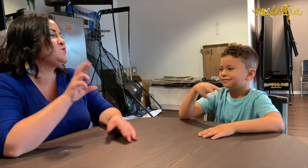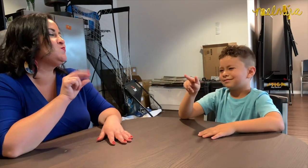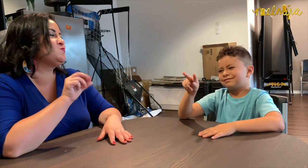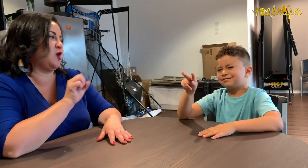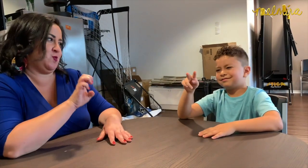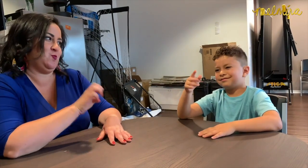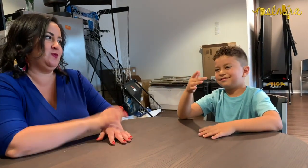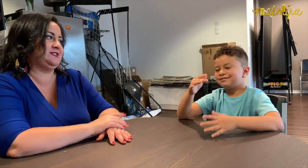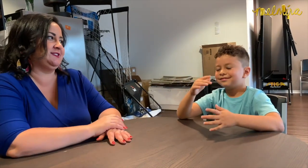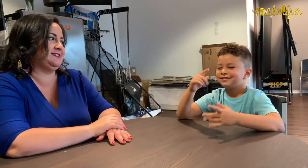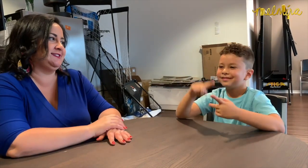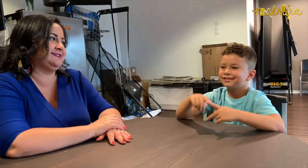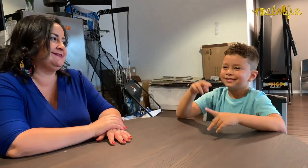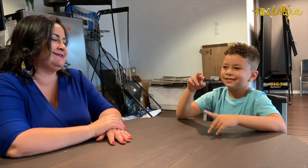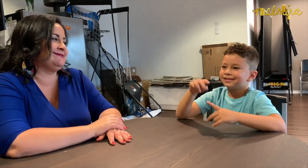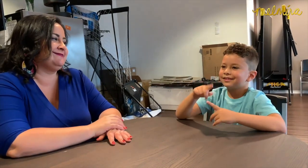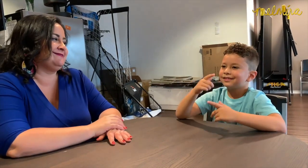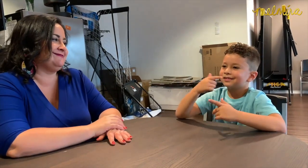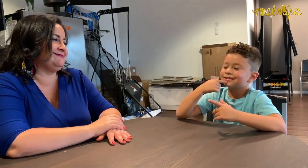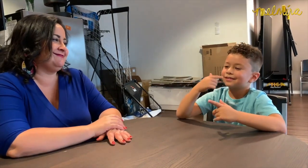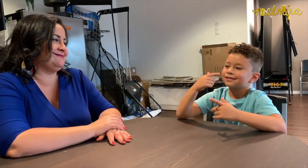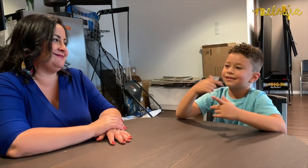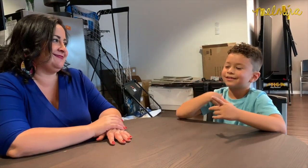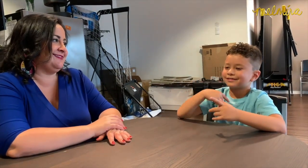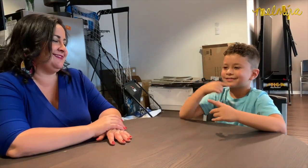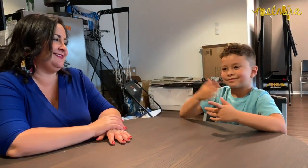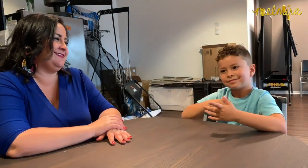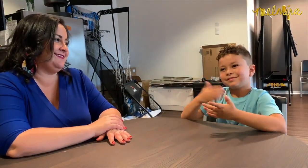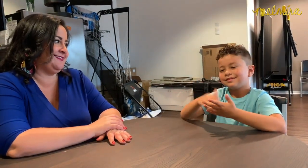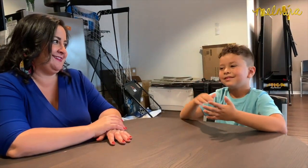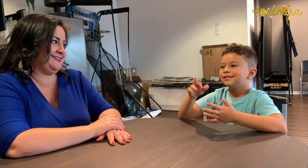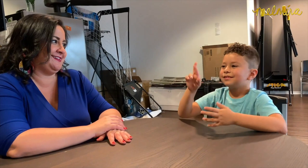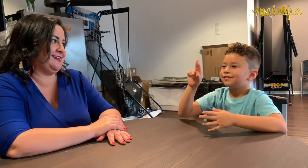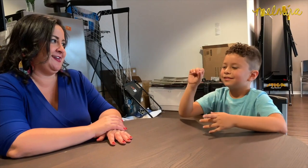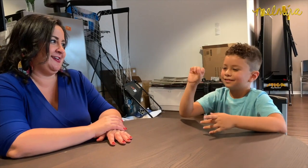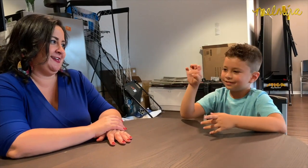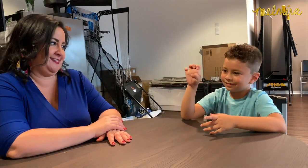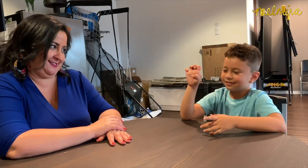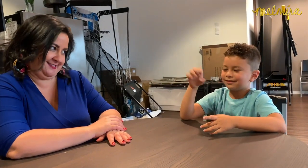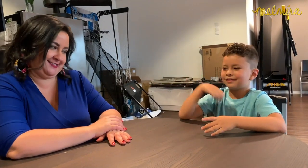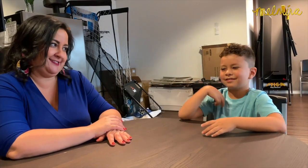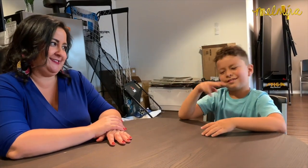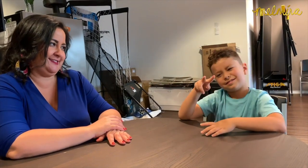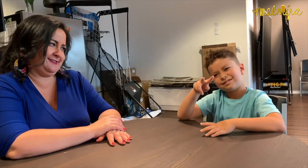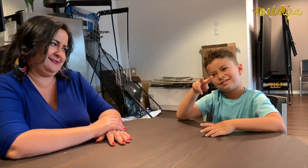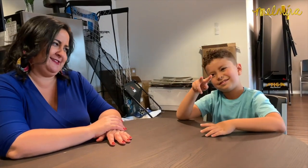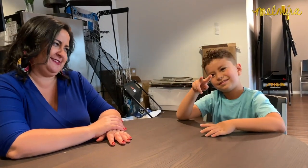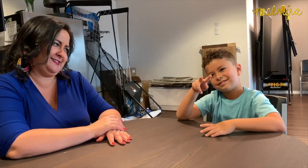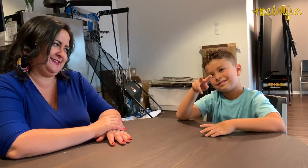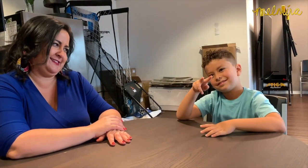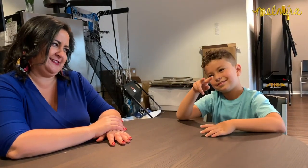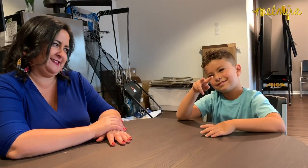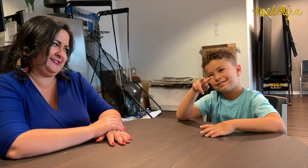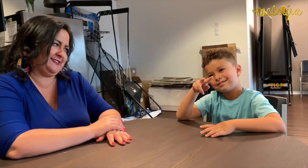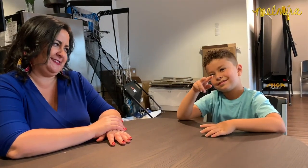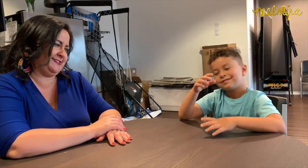I didn't understand at first, and I asked them to repeat,